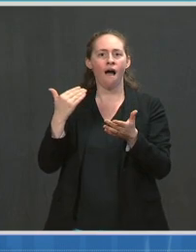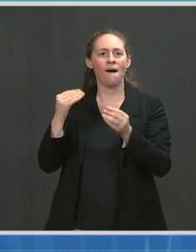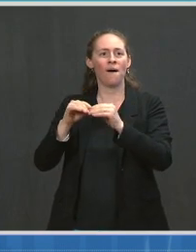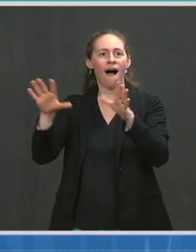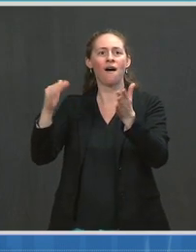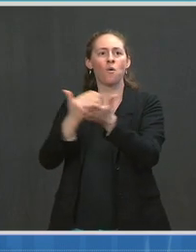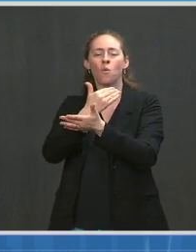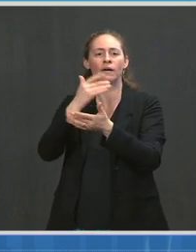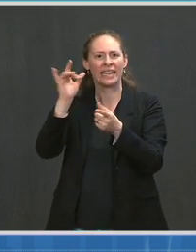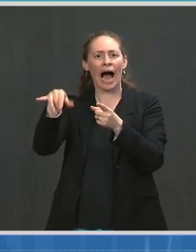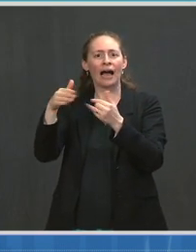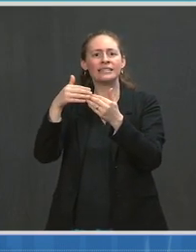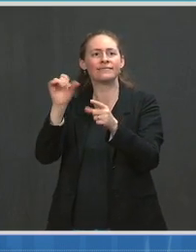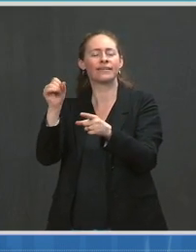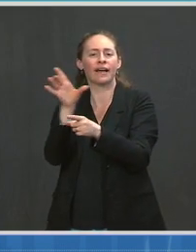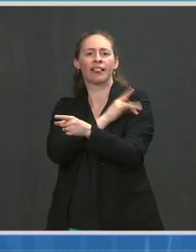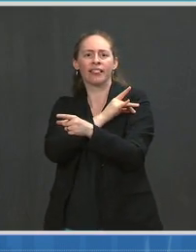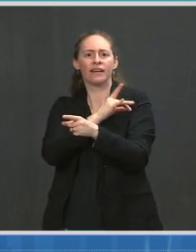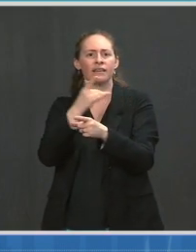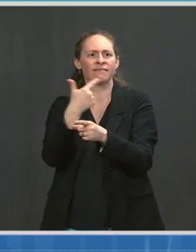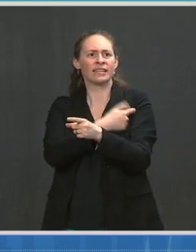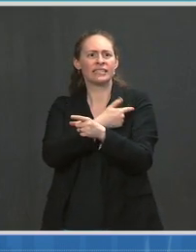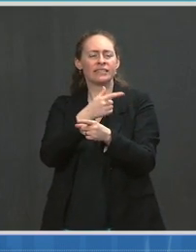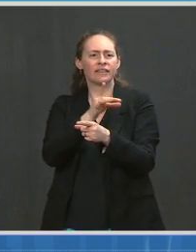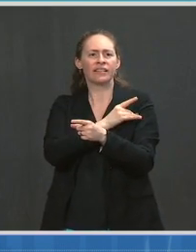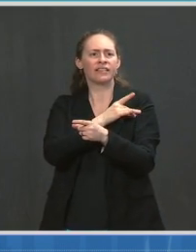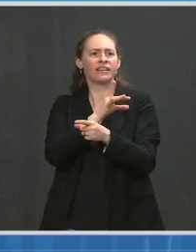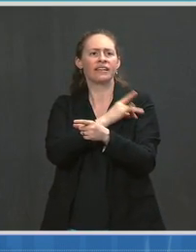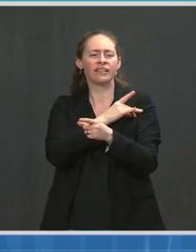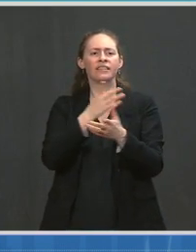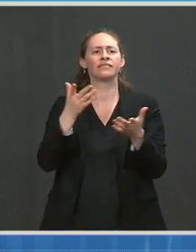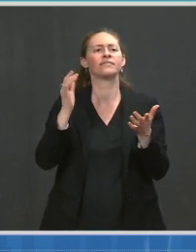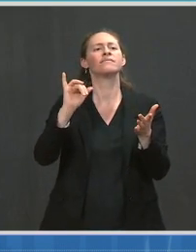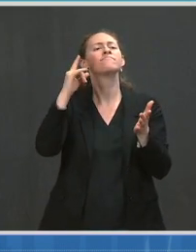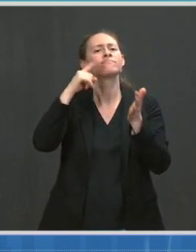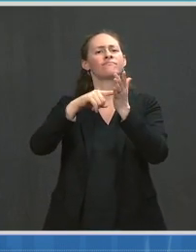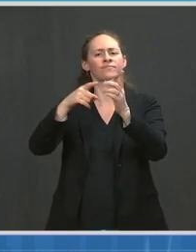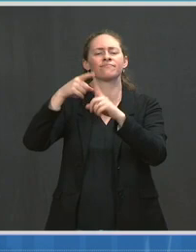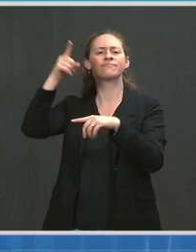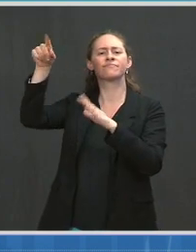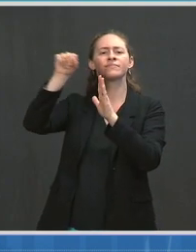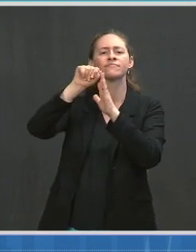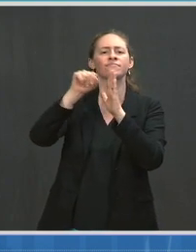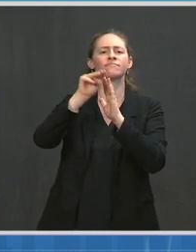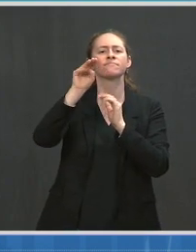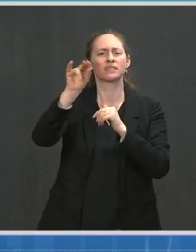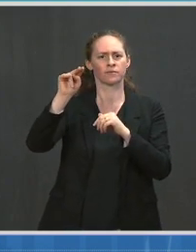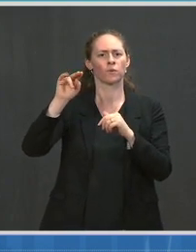89 reported breakthrough cases. Not a lot when you consider that 800,000 people have been vaccinated,